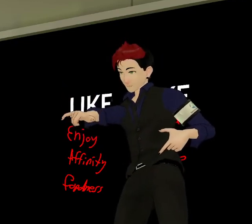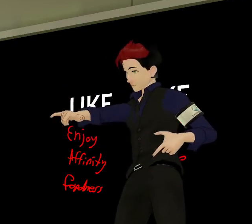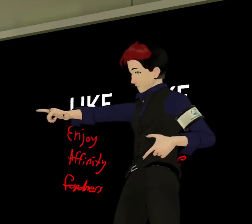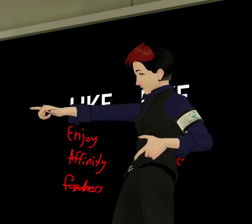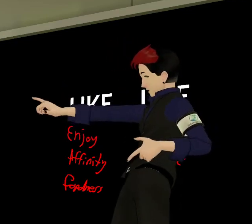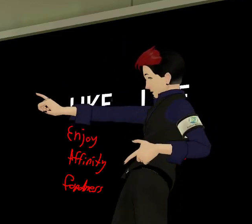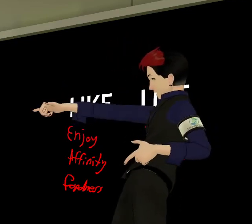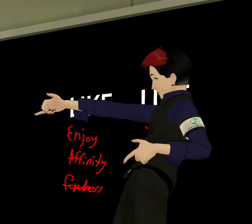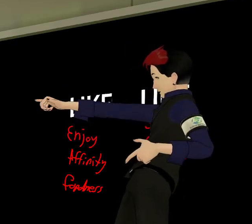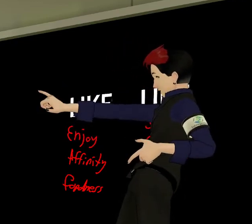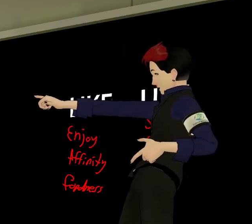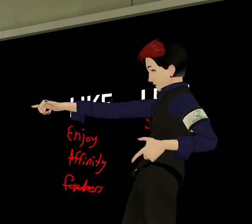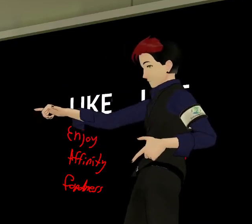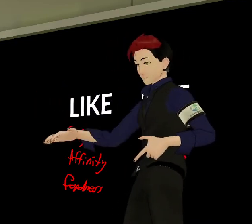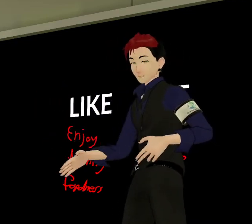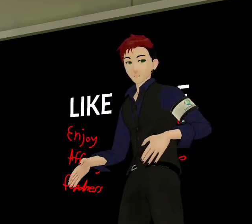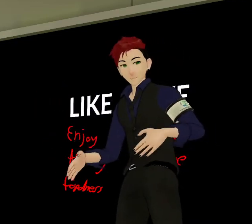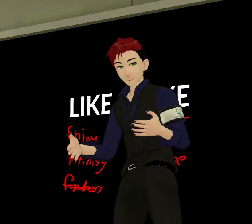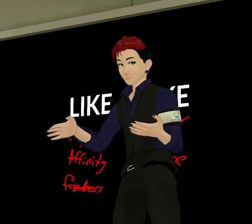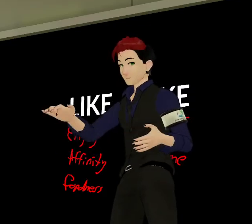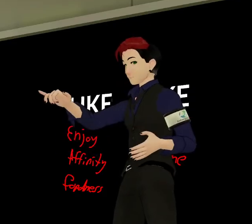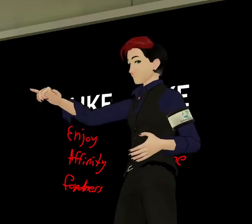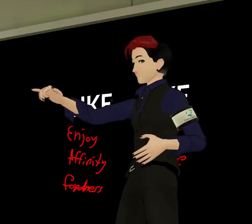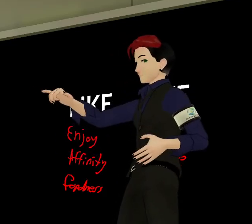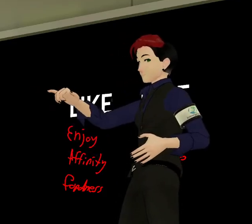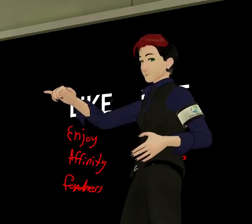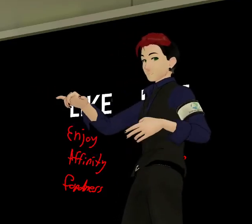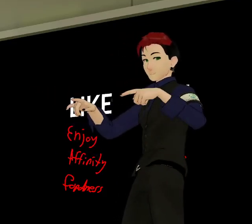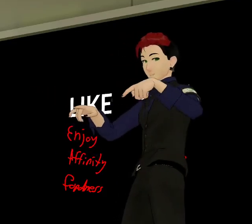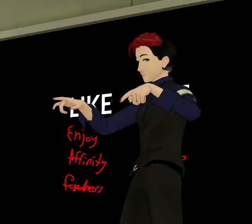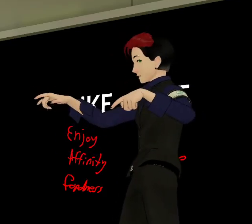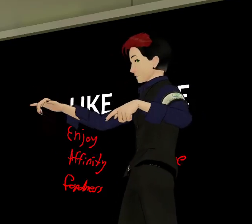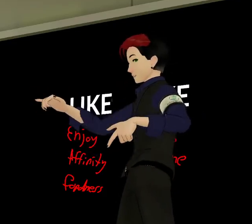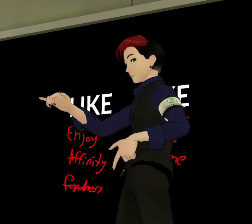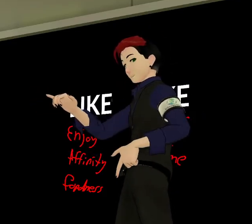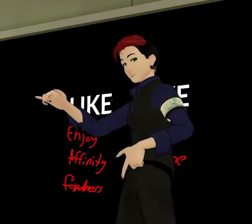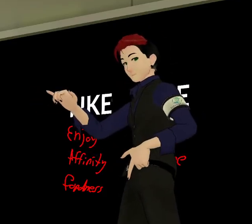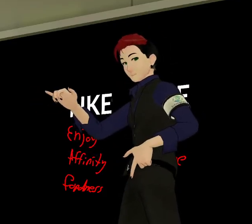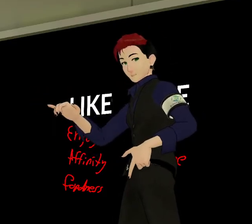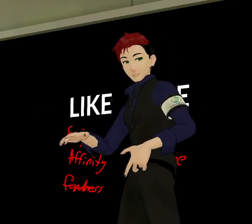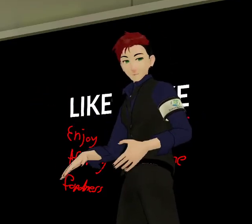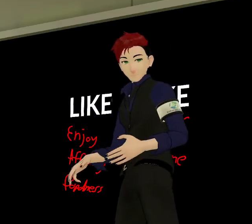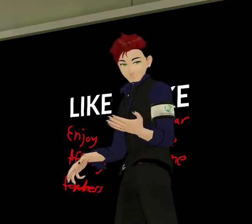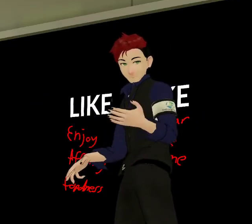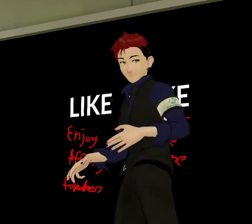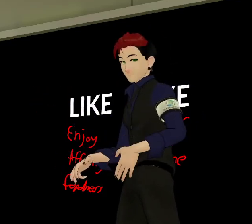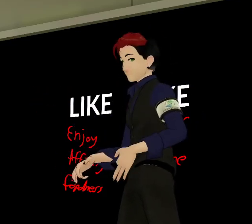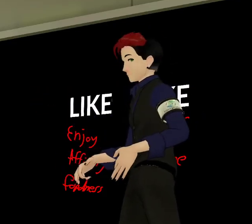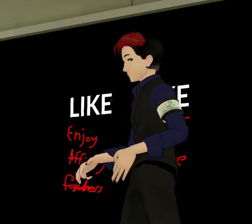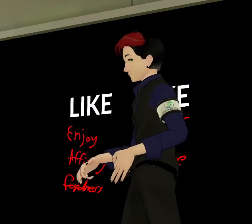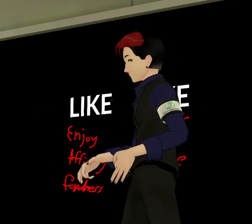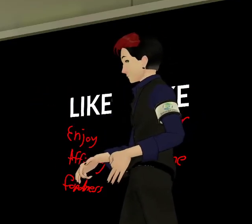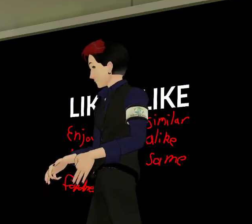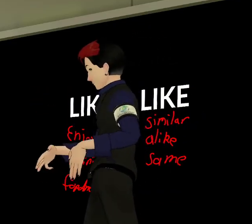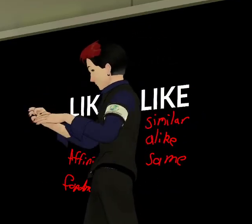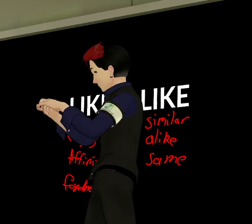thumb and your pinky the same person it's just saying this thing and this thing are like